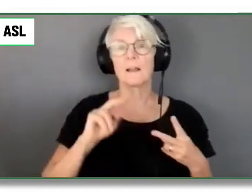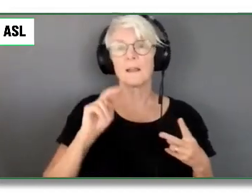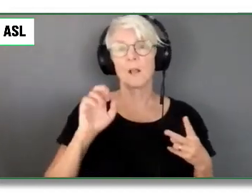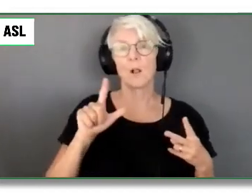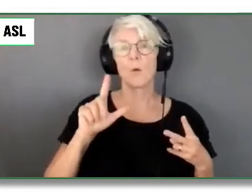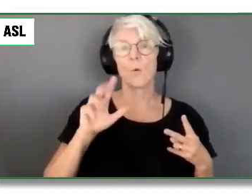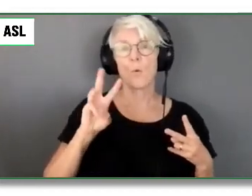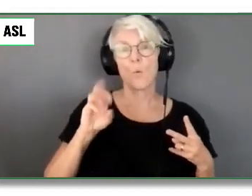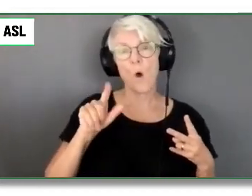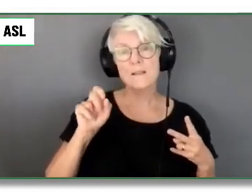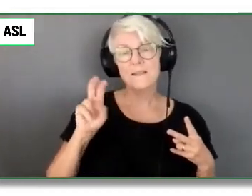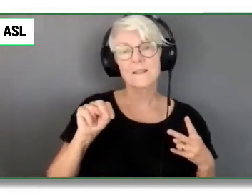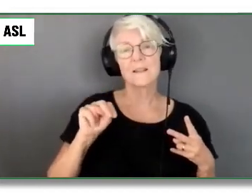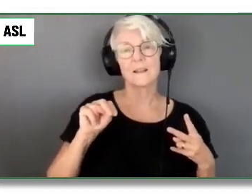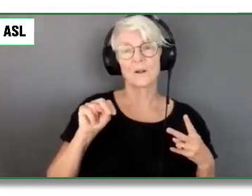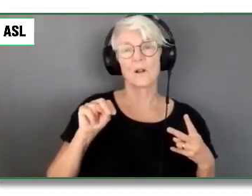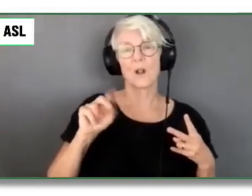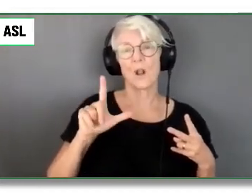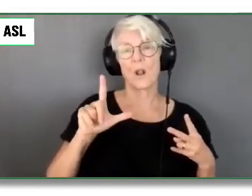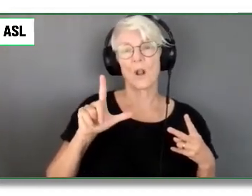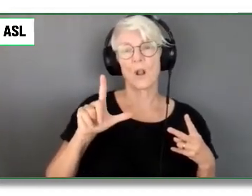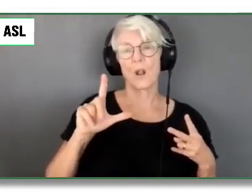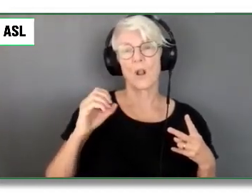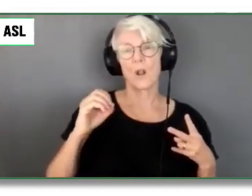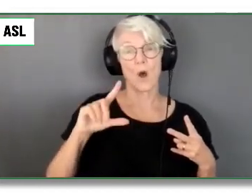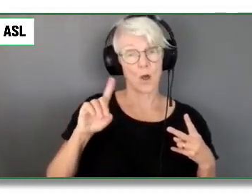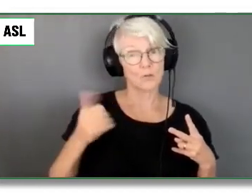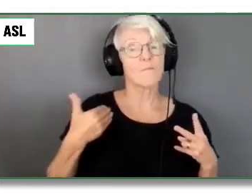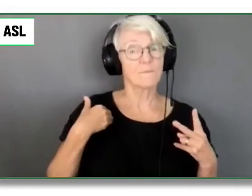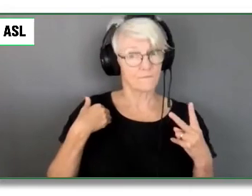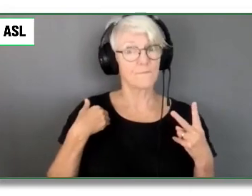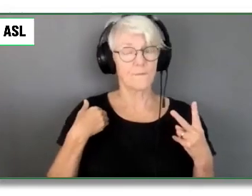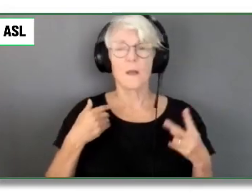however in my case I accessed it through Rocky Mountain